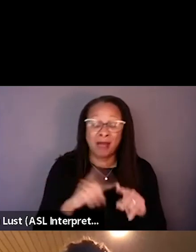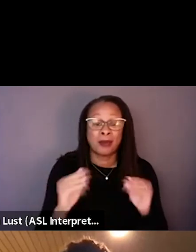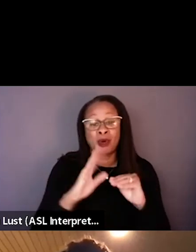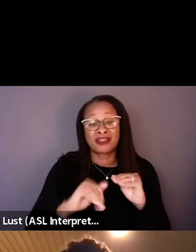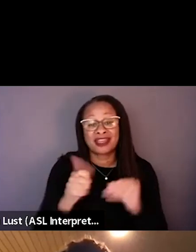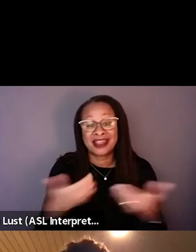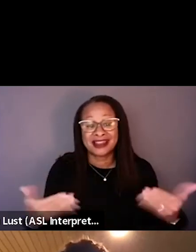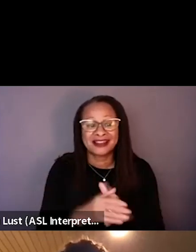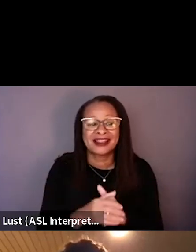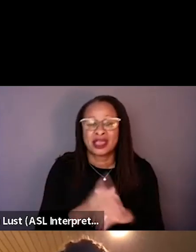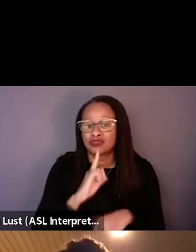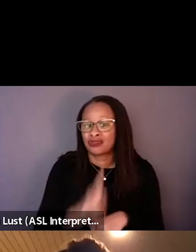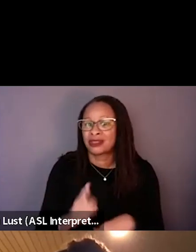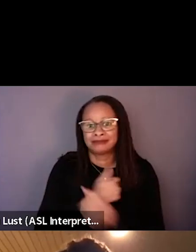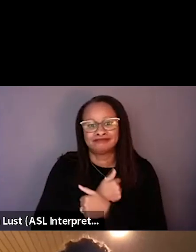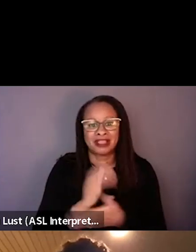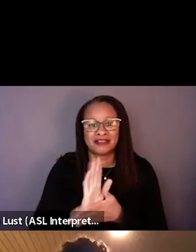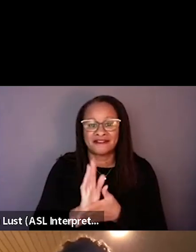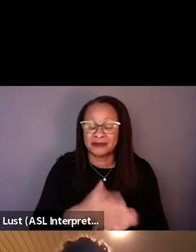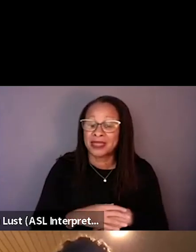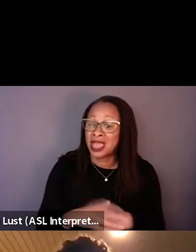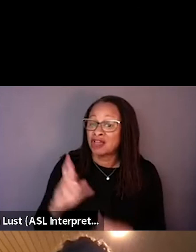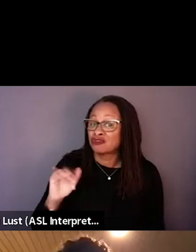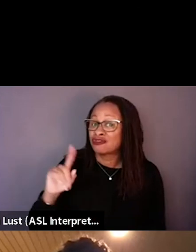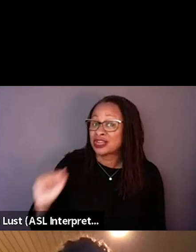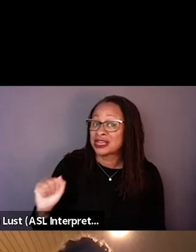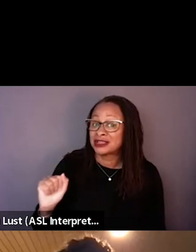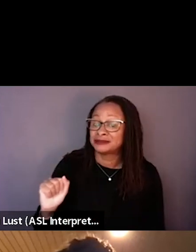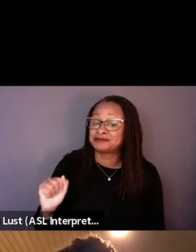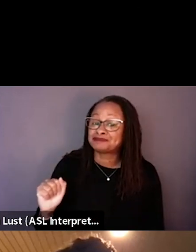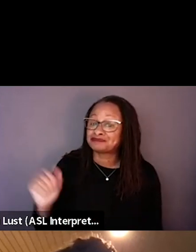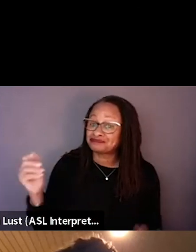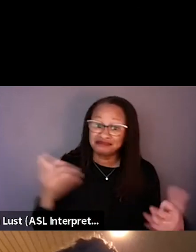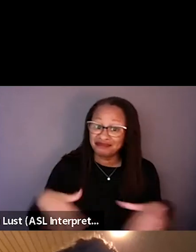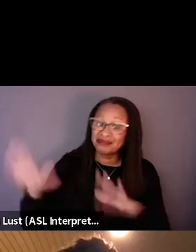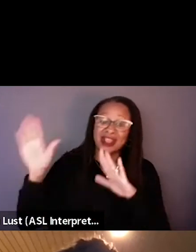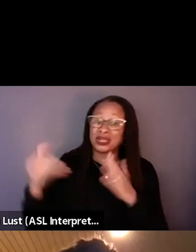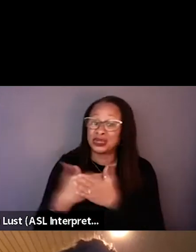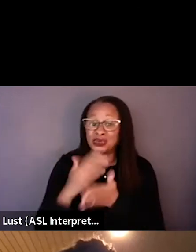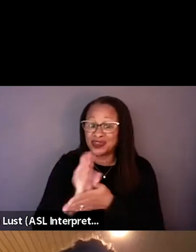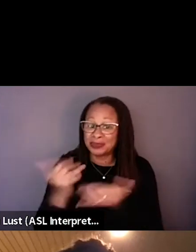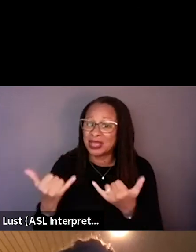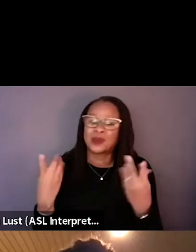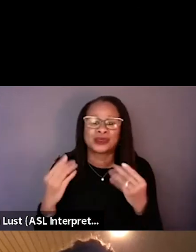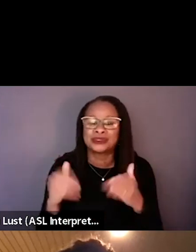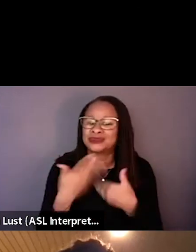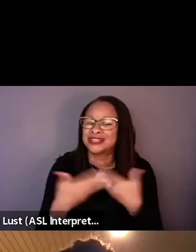we're fans of the film as well. And so Rita, Thank you. What are you off to making off a new film or what is your,